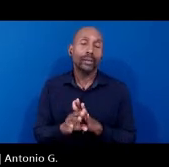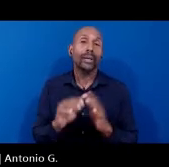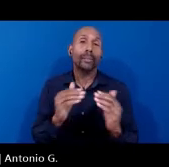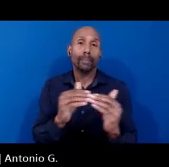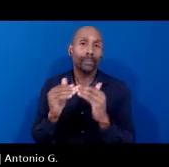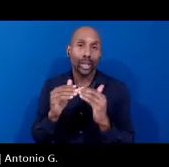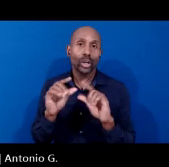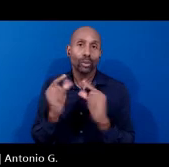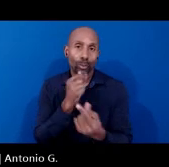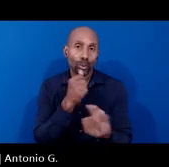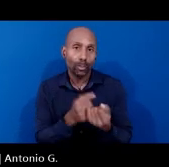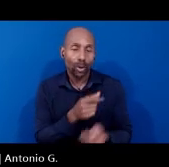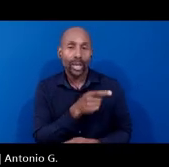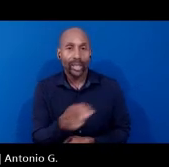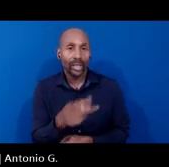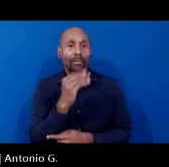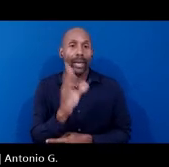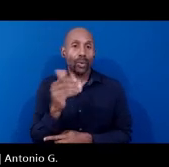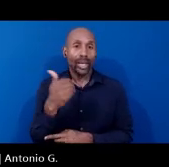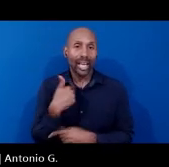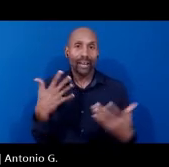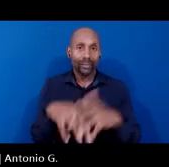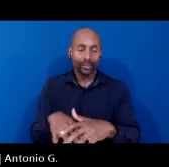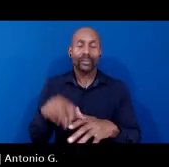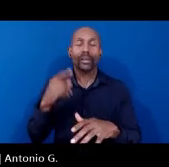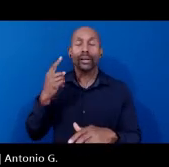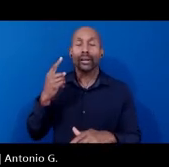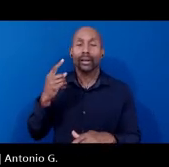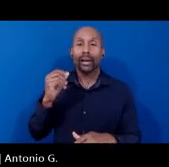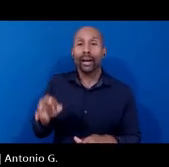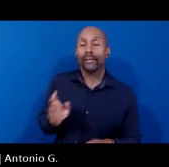integration of historical and contemporary resources while